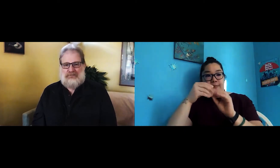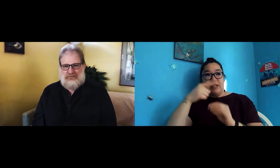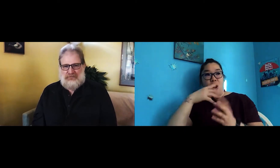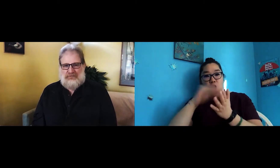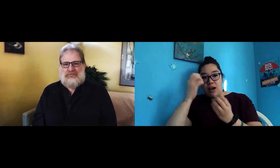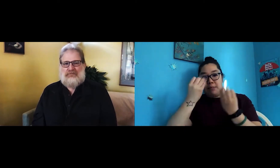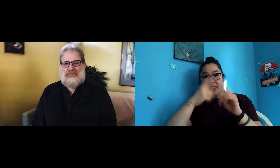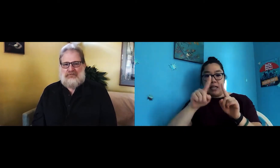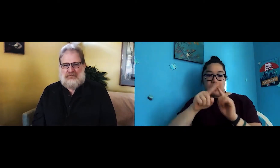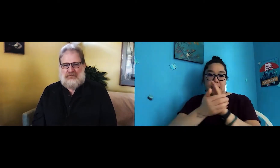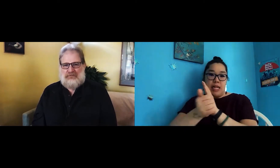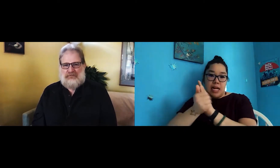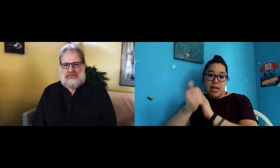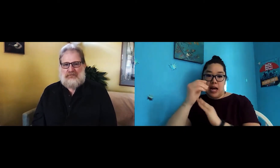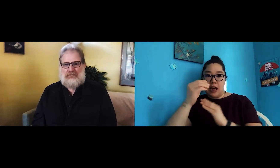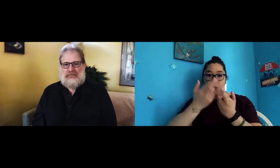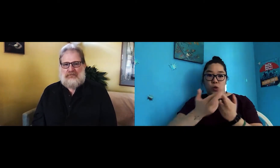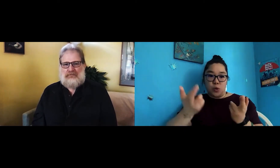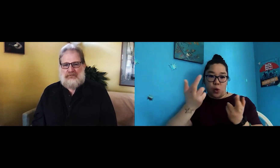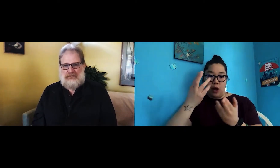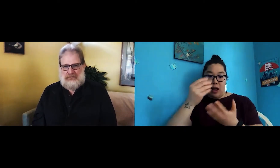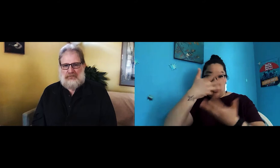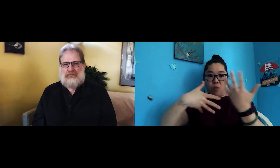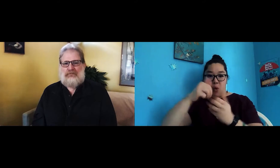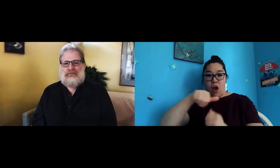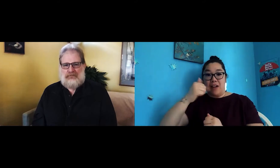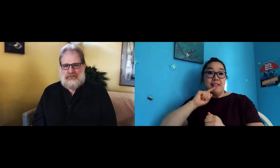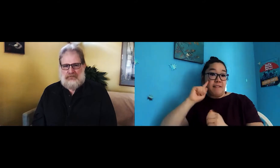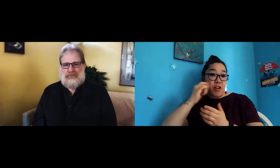their future endeavors. They’ve told me they learned many valuable skills and resources,